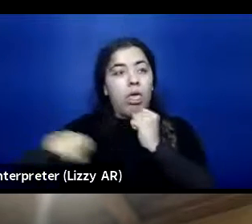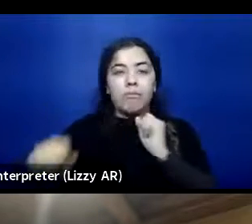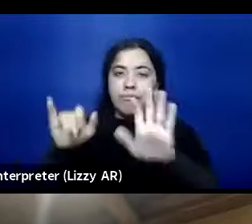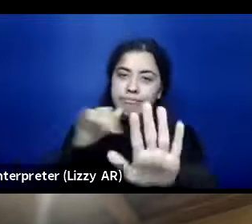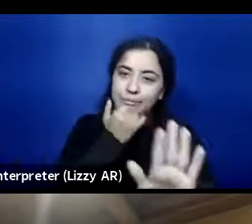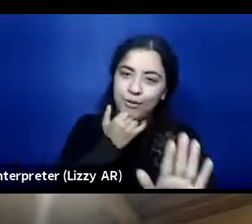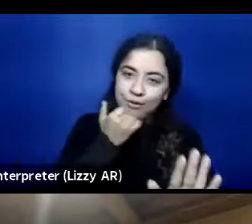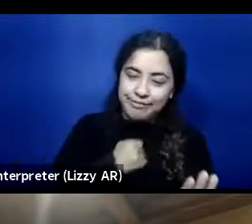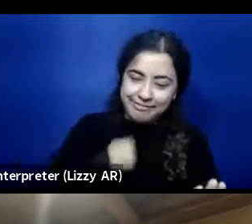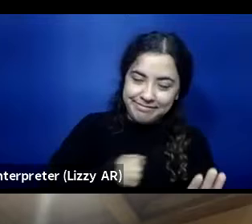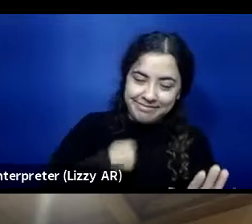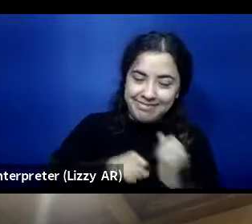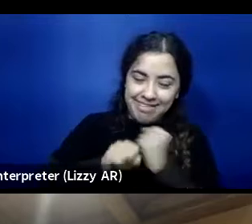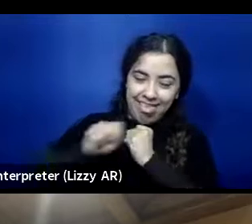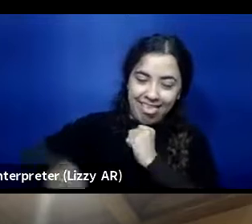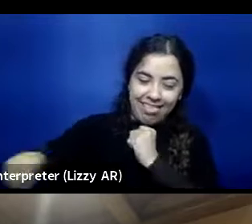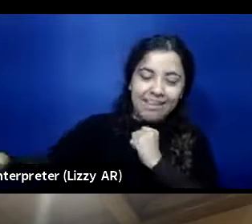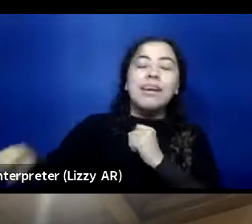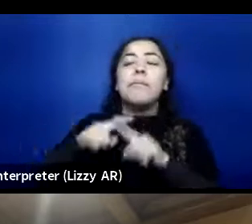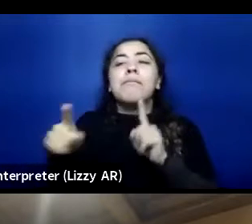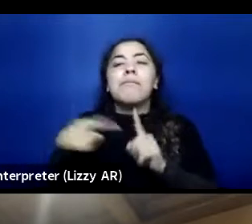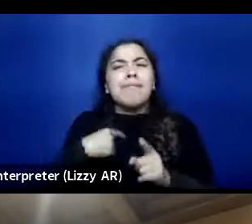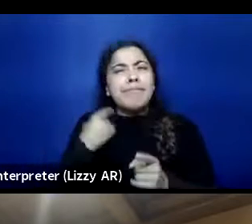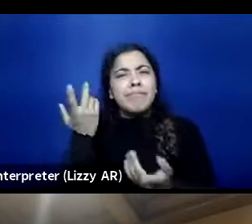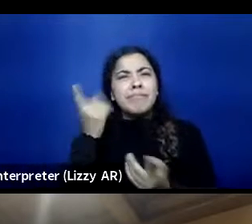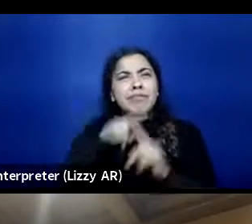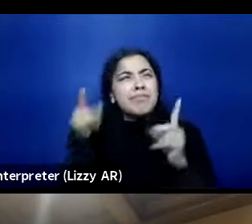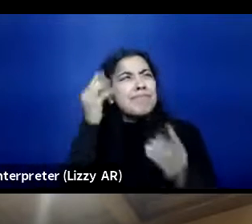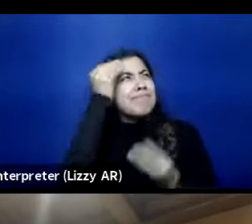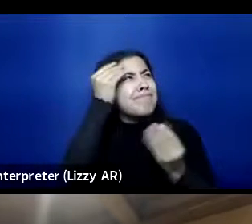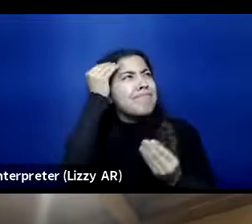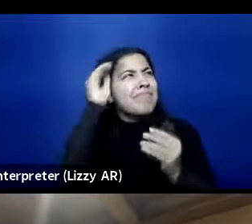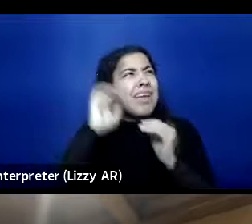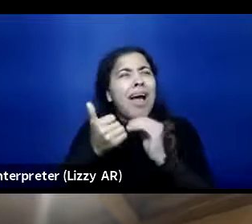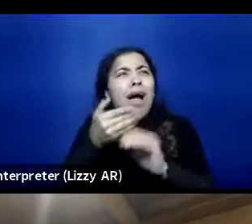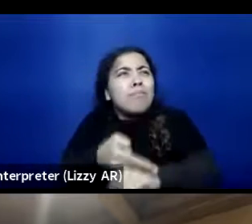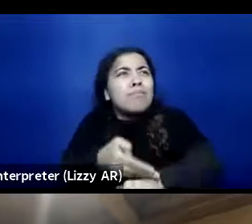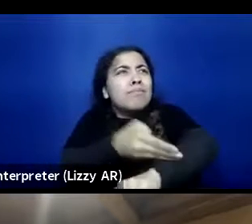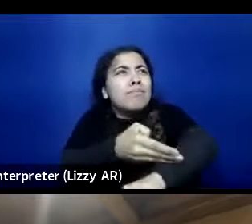how we can make further progress on making things more accessible than they seem to be today.